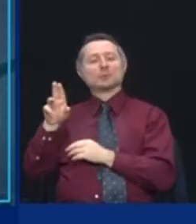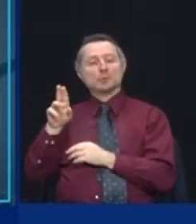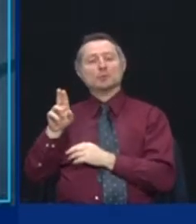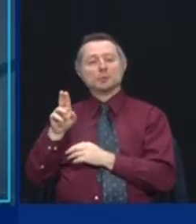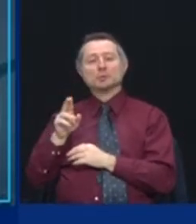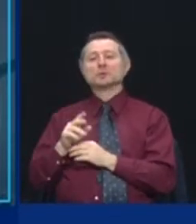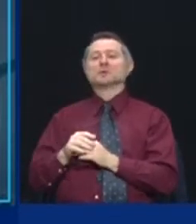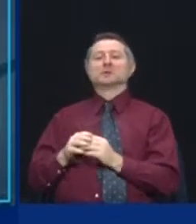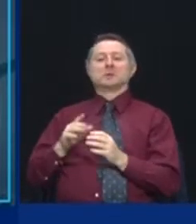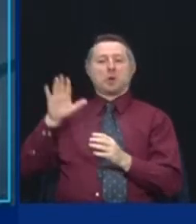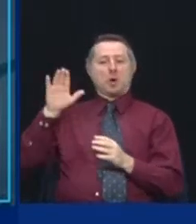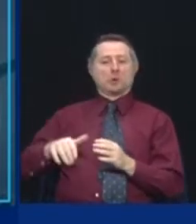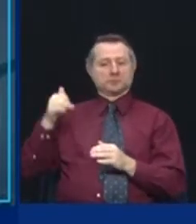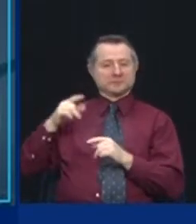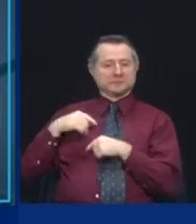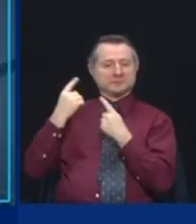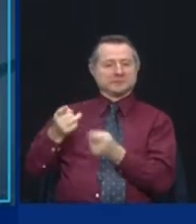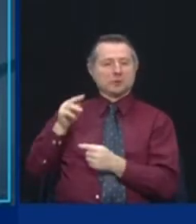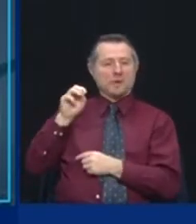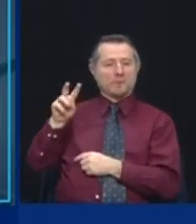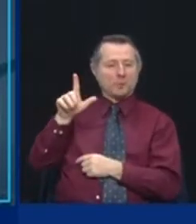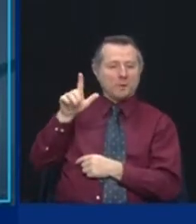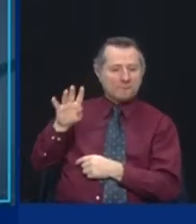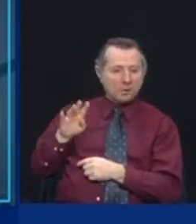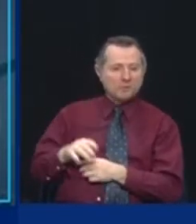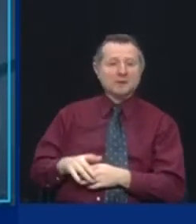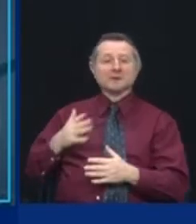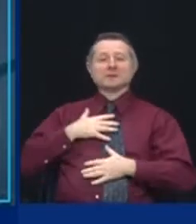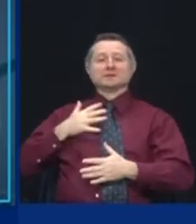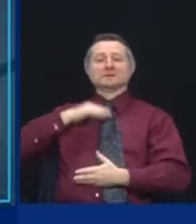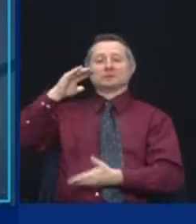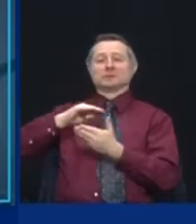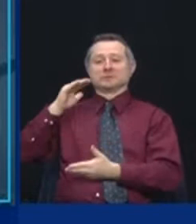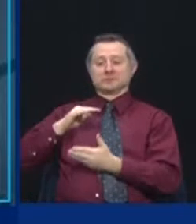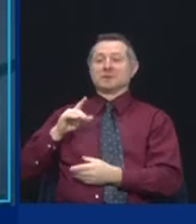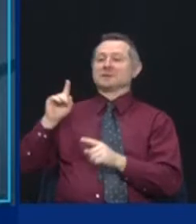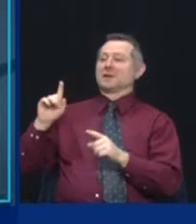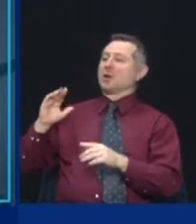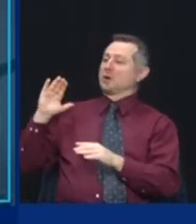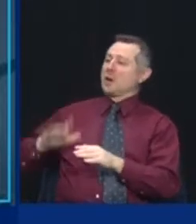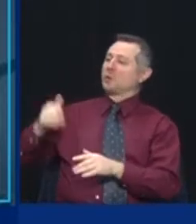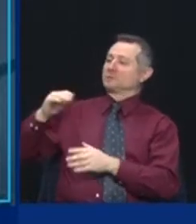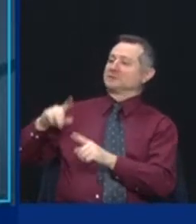AND THAT IS LOWEST SINCE NOVEMBER 21. PEOPLE IN ICU, LOWEST SINCE NOVEMBER 24th.